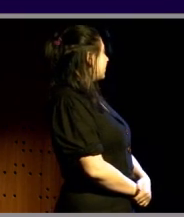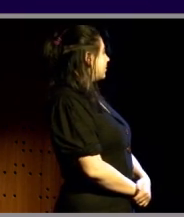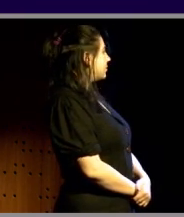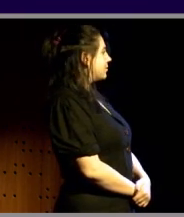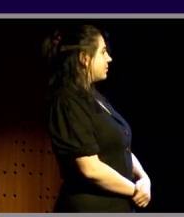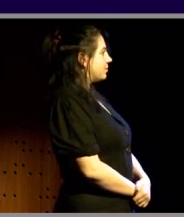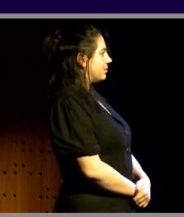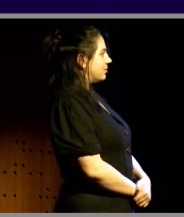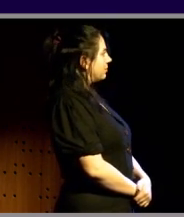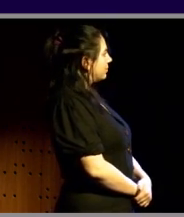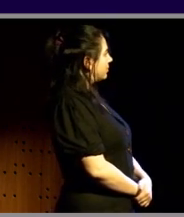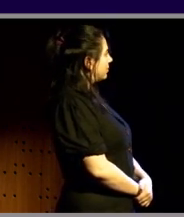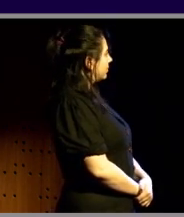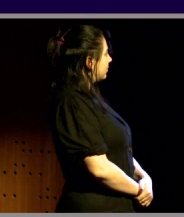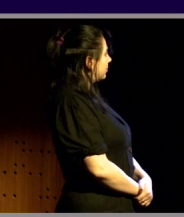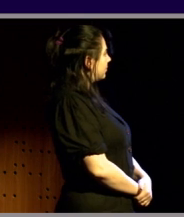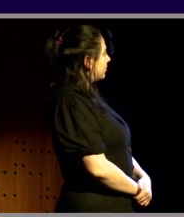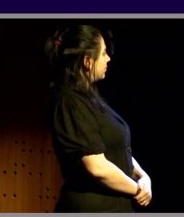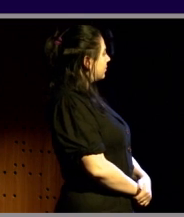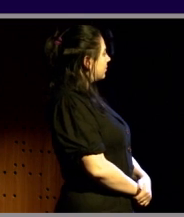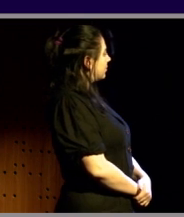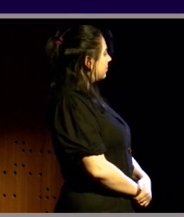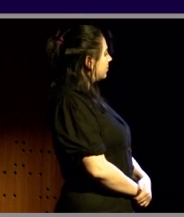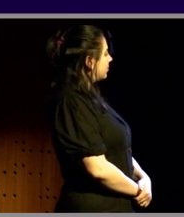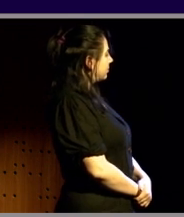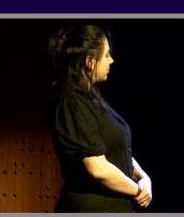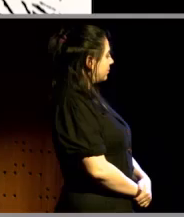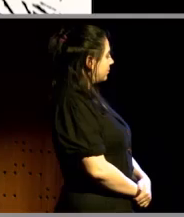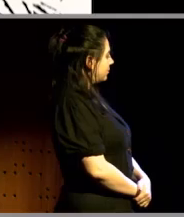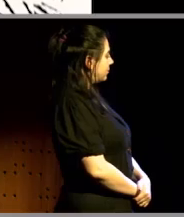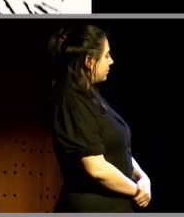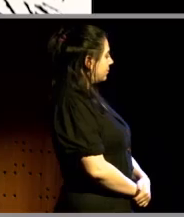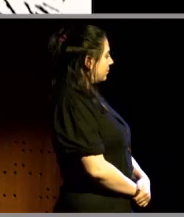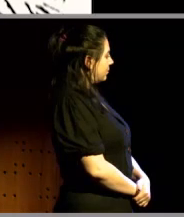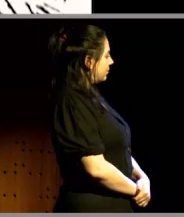a style that portrays a strong sense of identity, and is an extension of a living oral tradition.